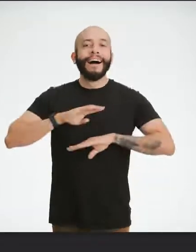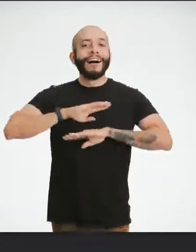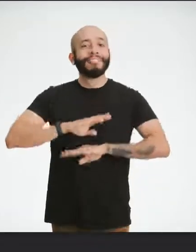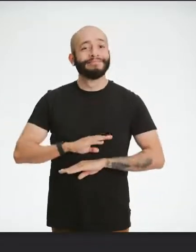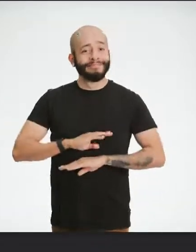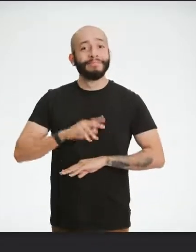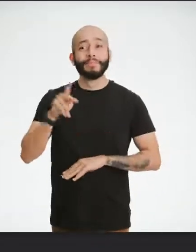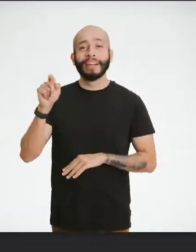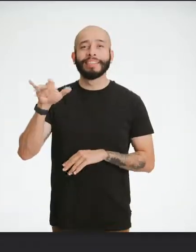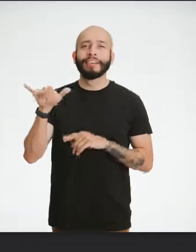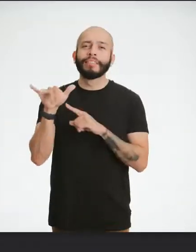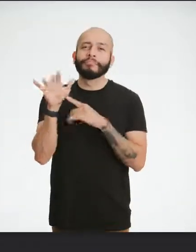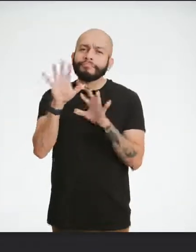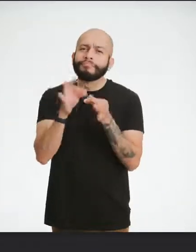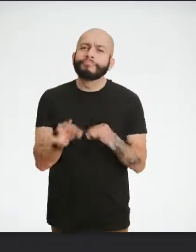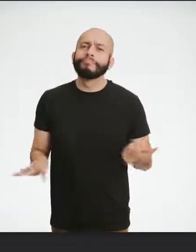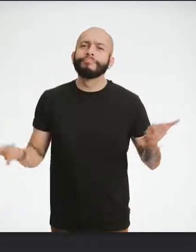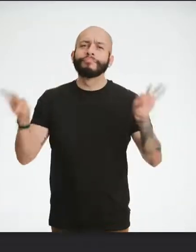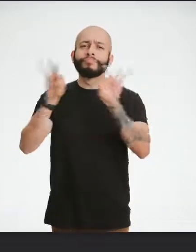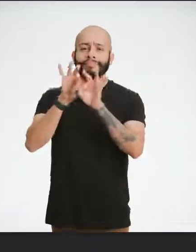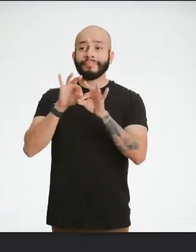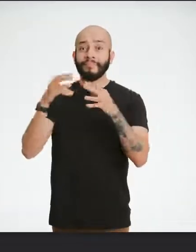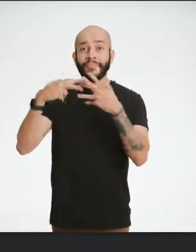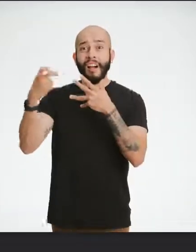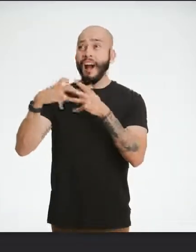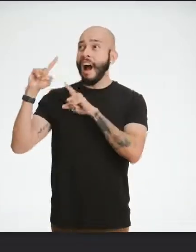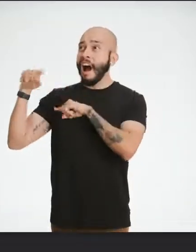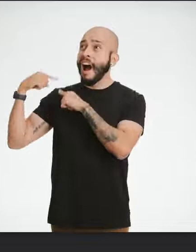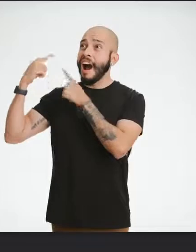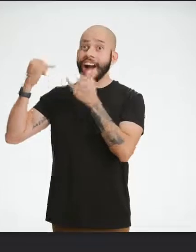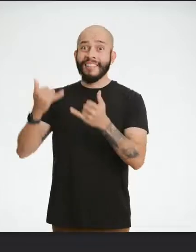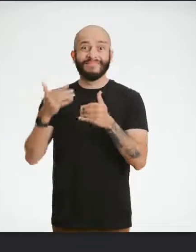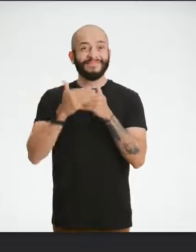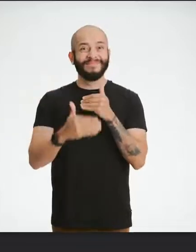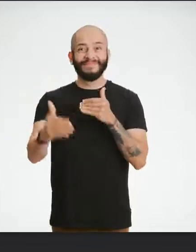With passkeys– and this point is huge– credential phishing as we know it today is